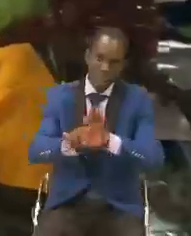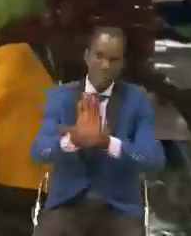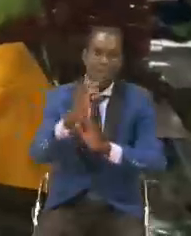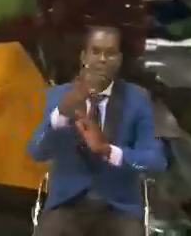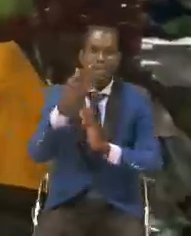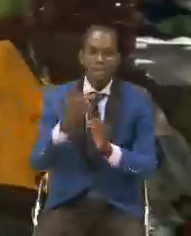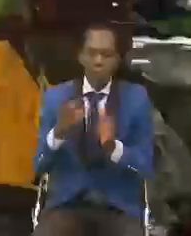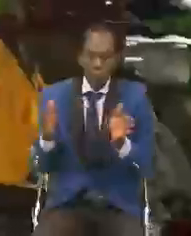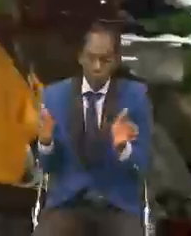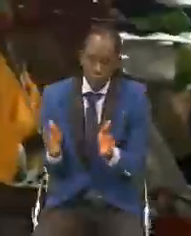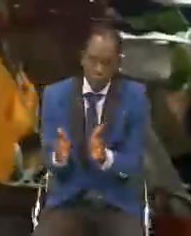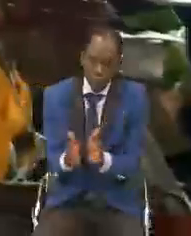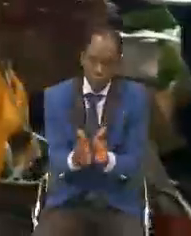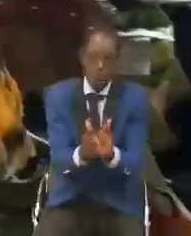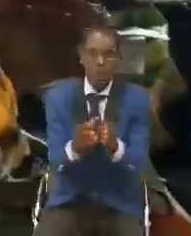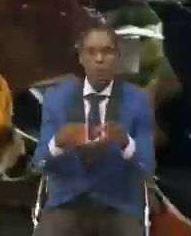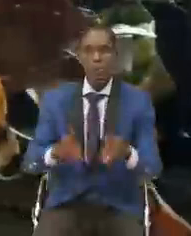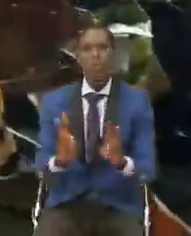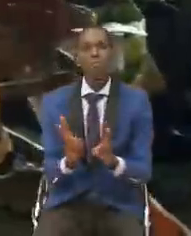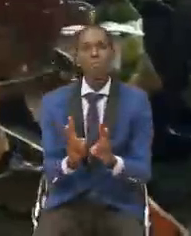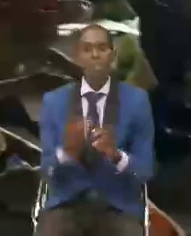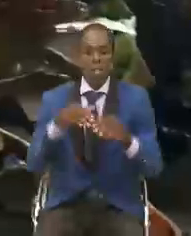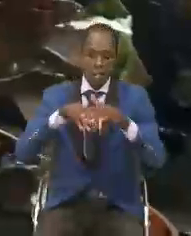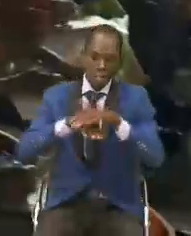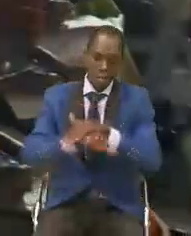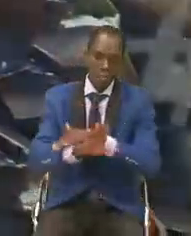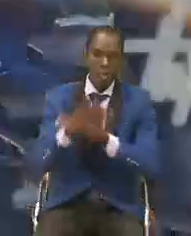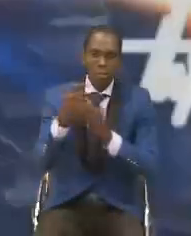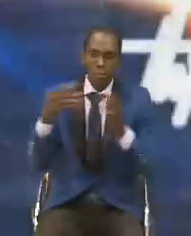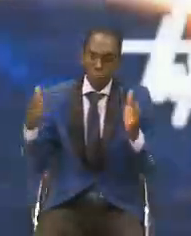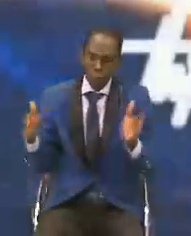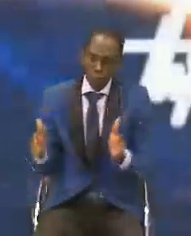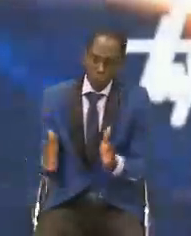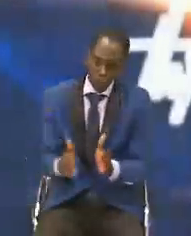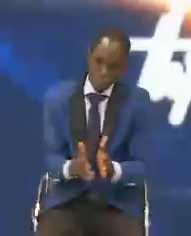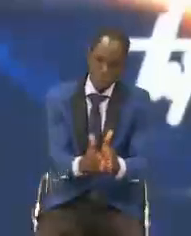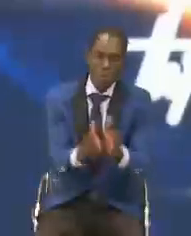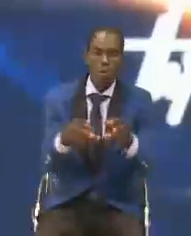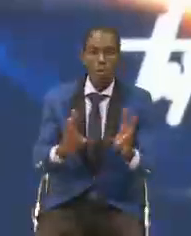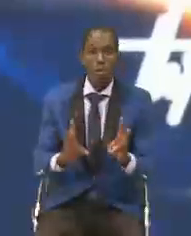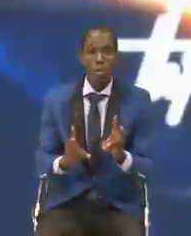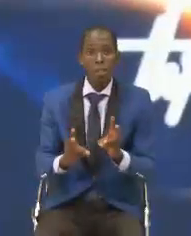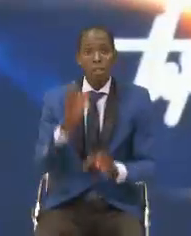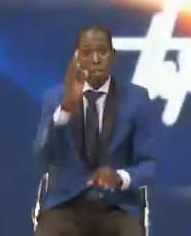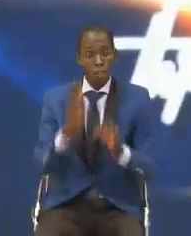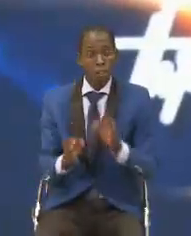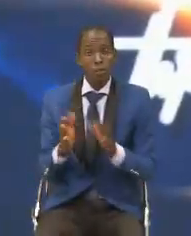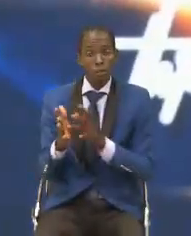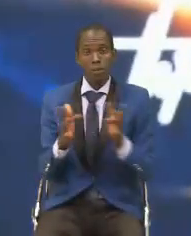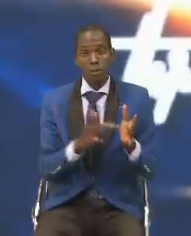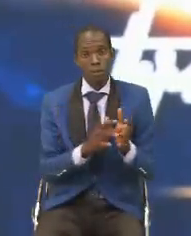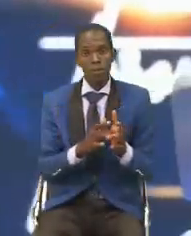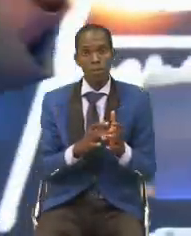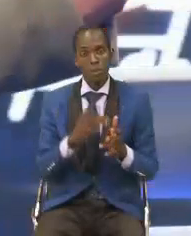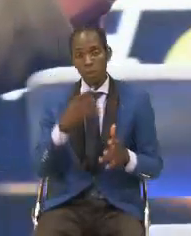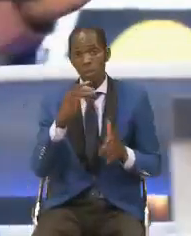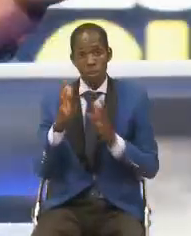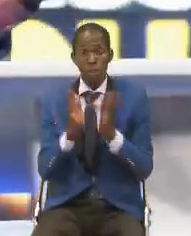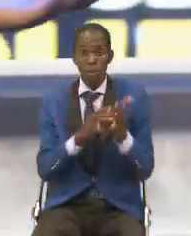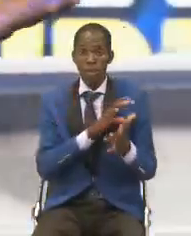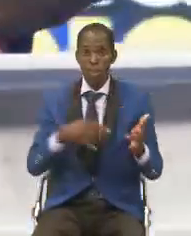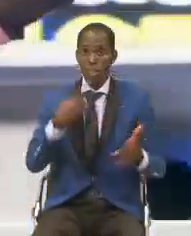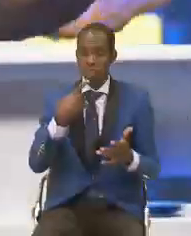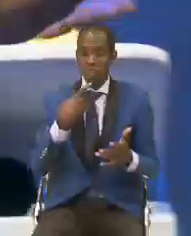he enter enter the narrow way enter the narrow way and what that means is jesus saturday that